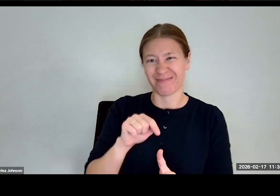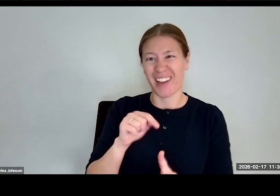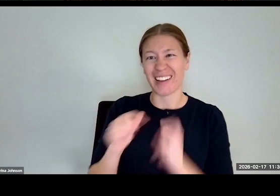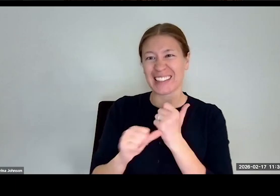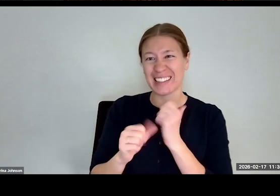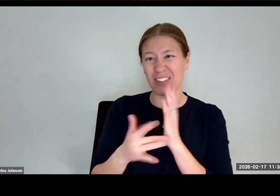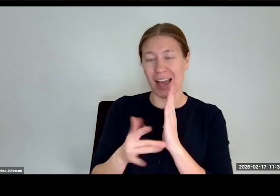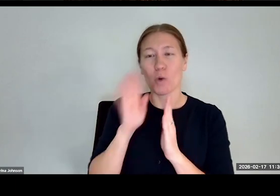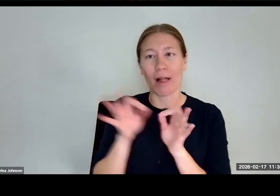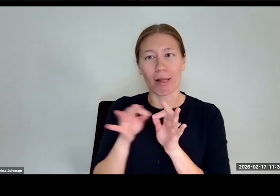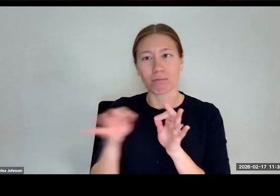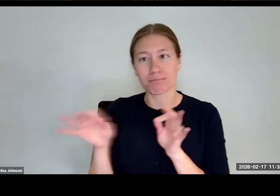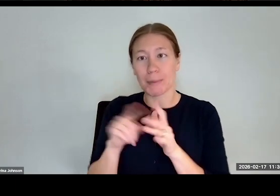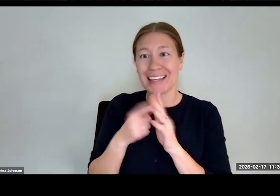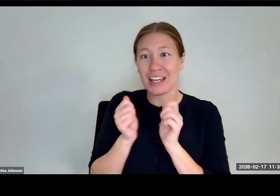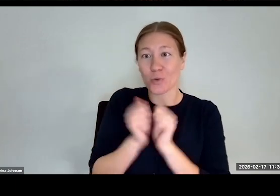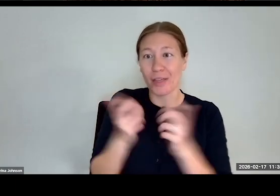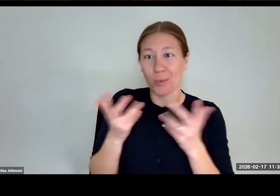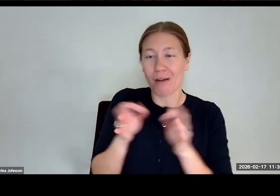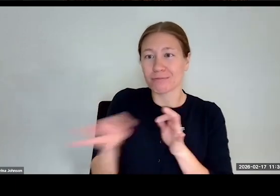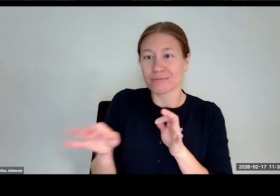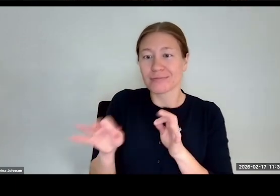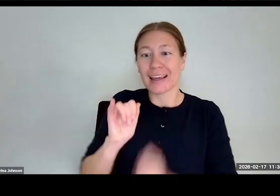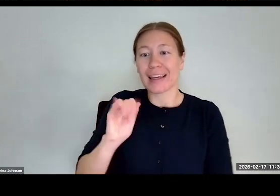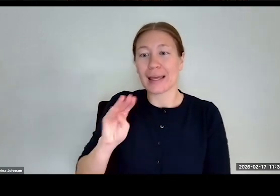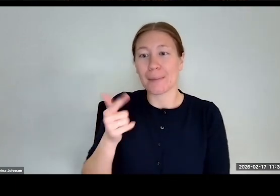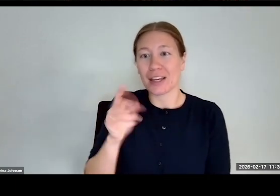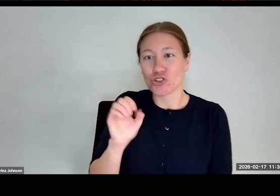before it reads out the alt text. But we do wanna note if it is a special type of image,